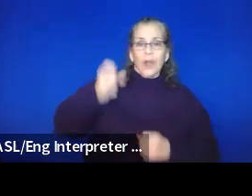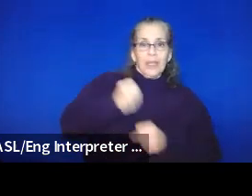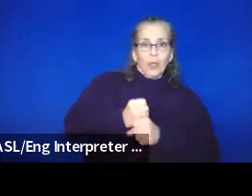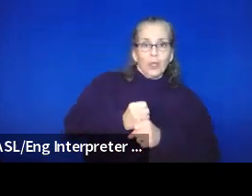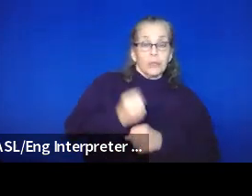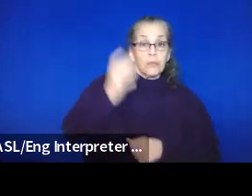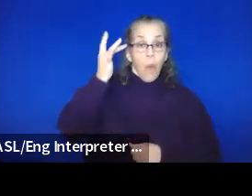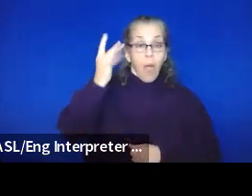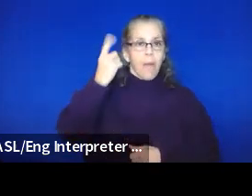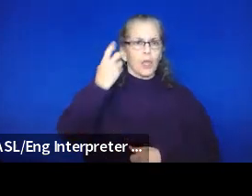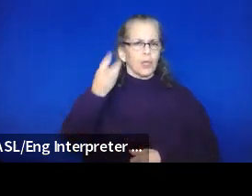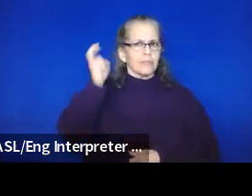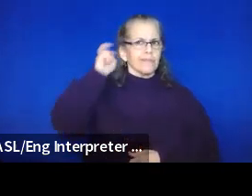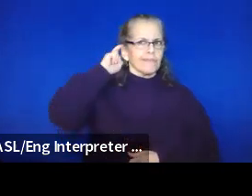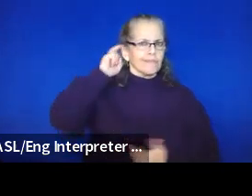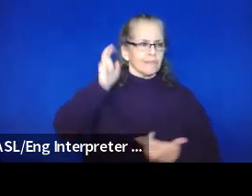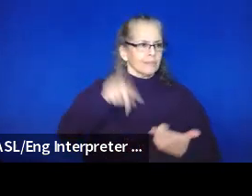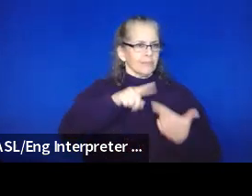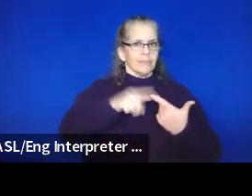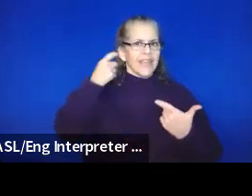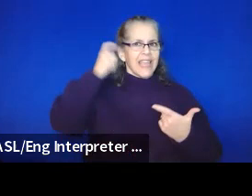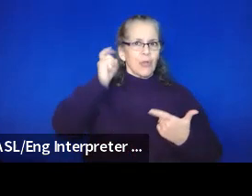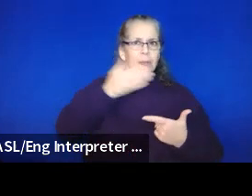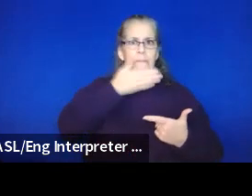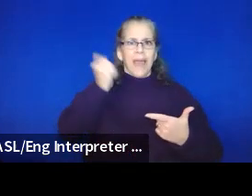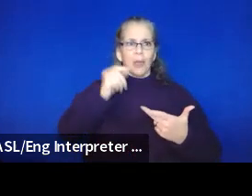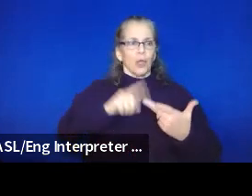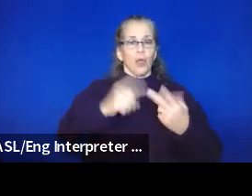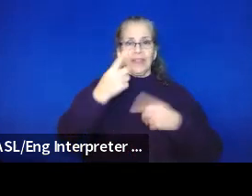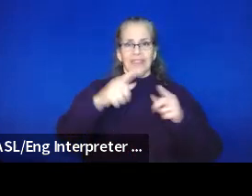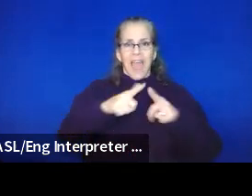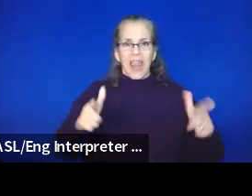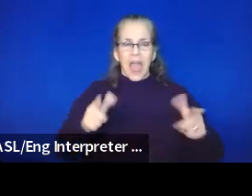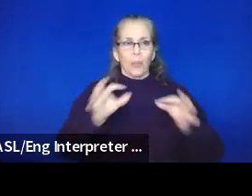and cochlear implants, awareness of sign languages, we have better legal protections.